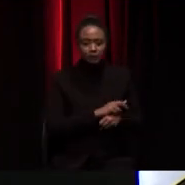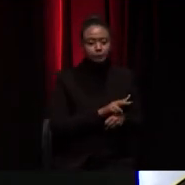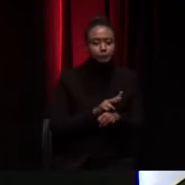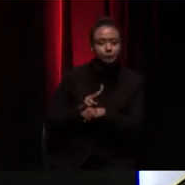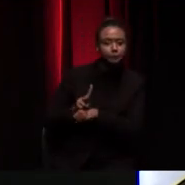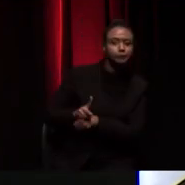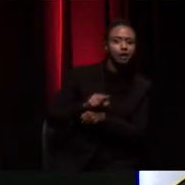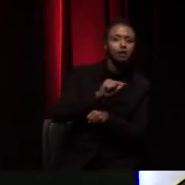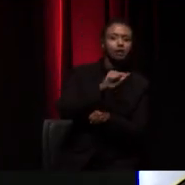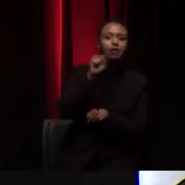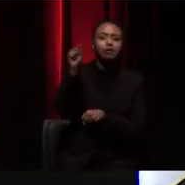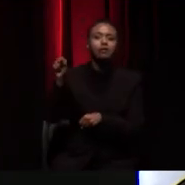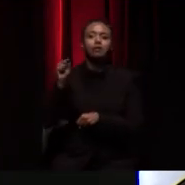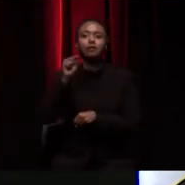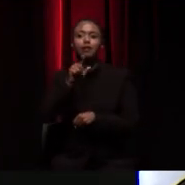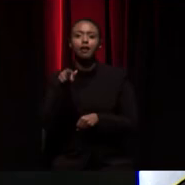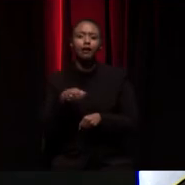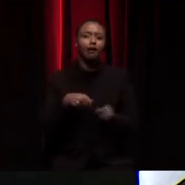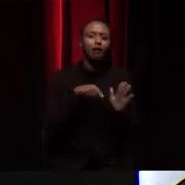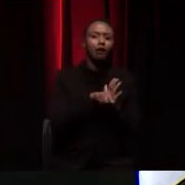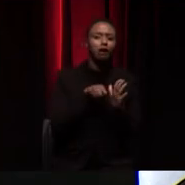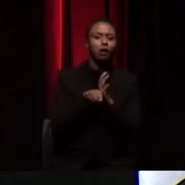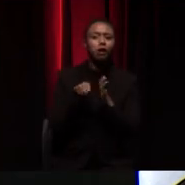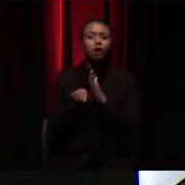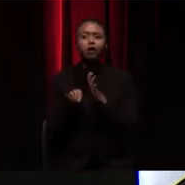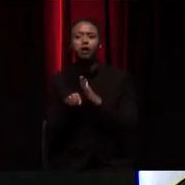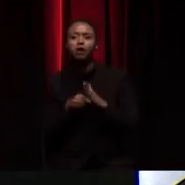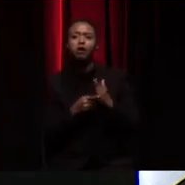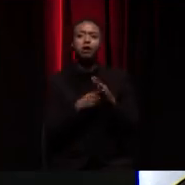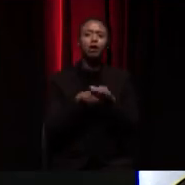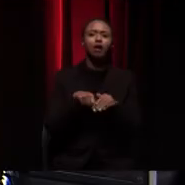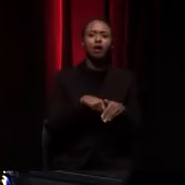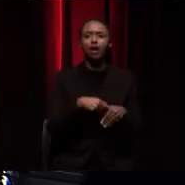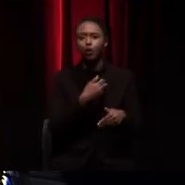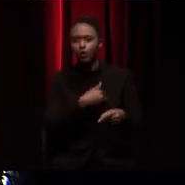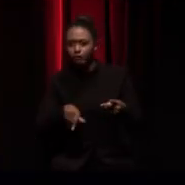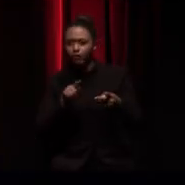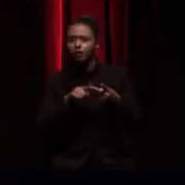agencies, big business